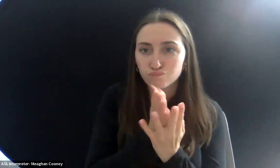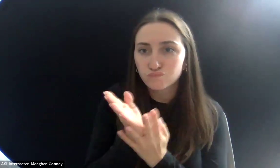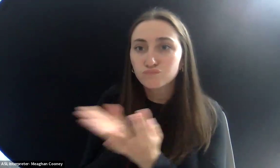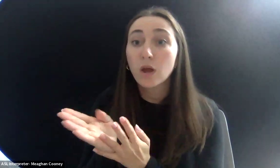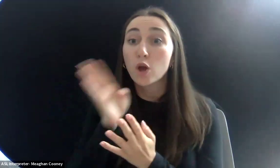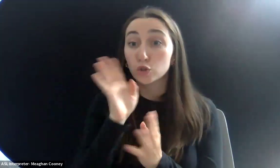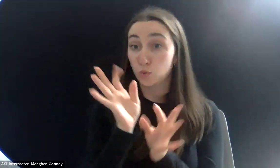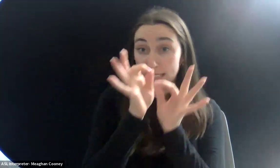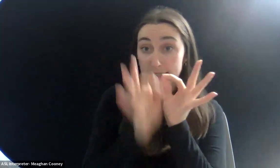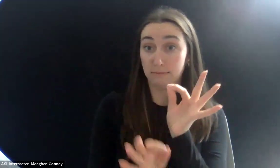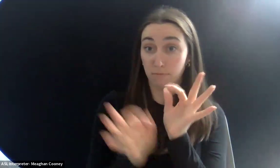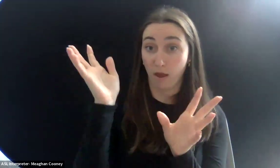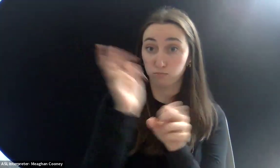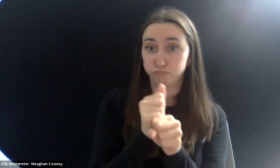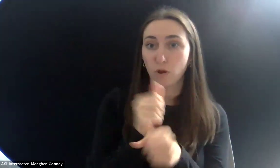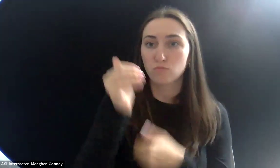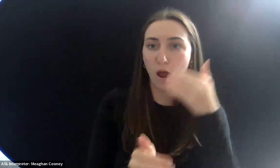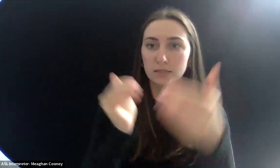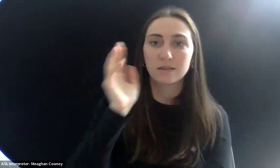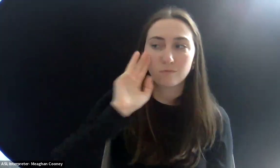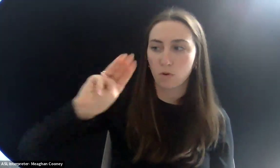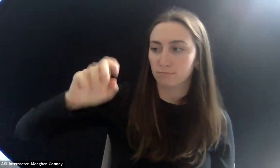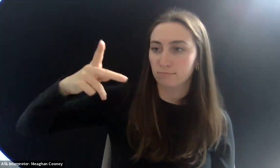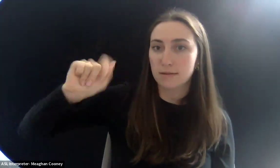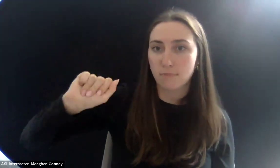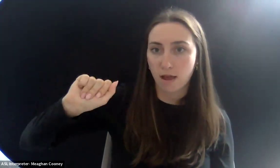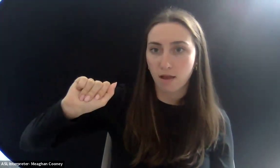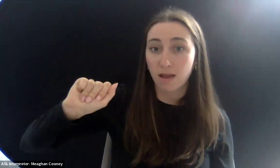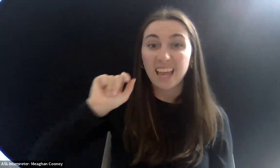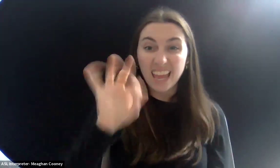simplify the MEEPA process for projects that totally